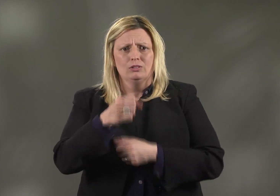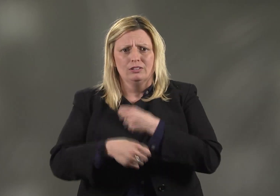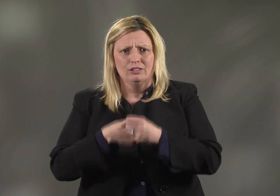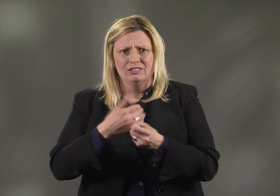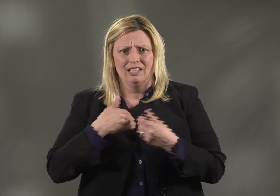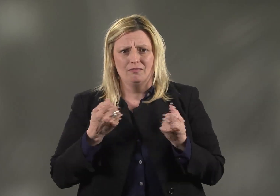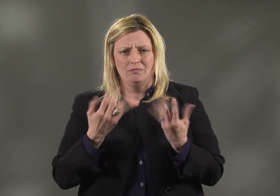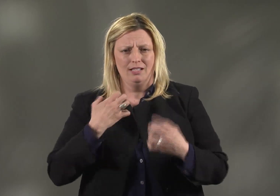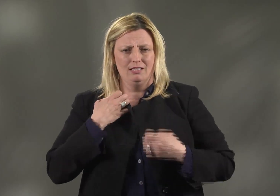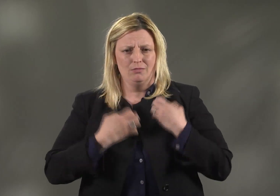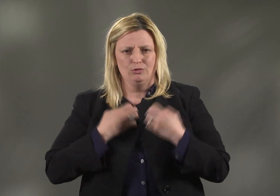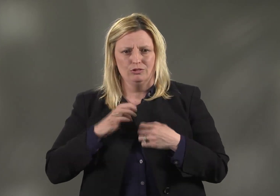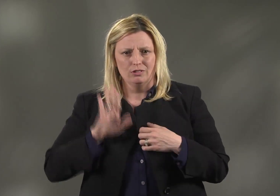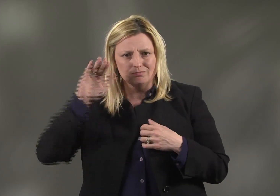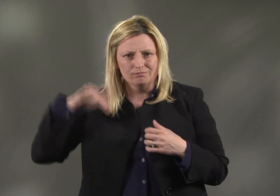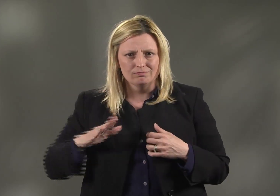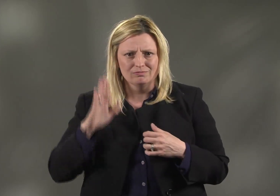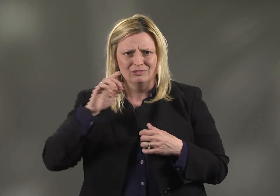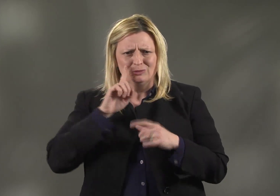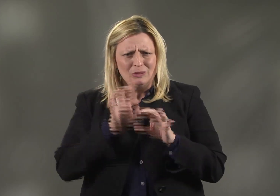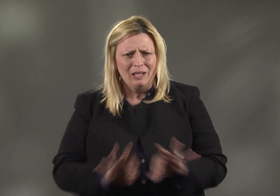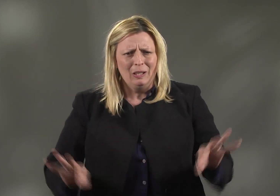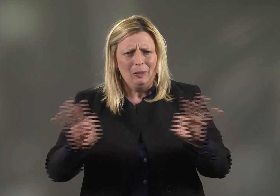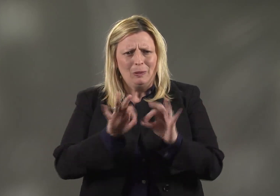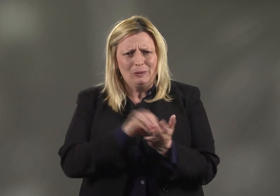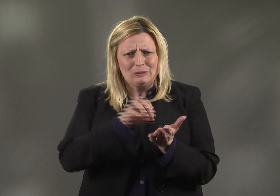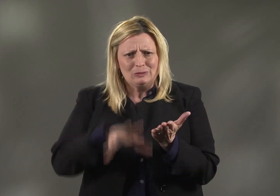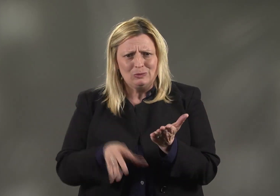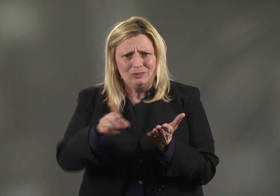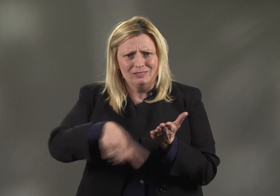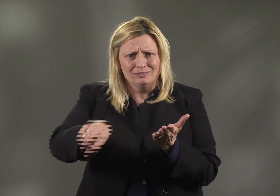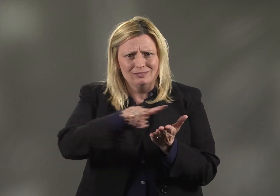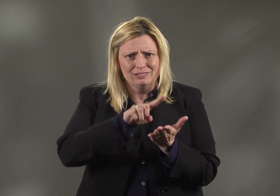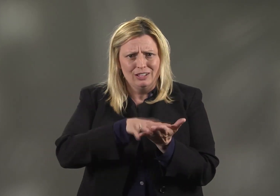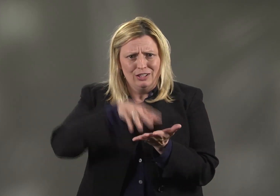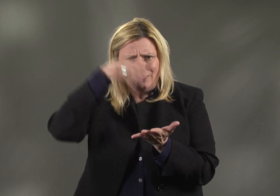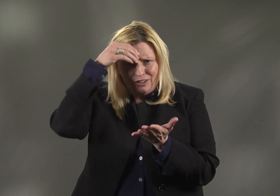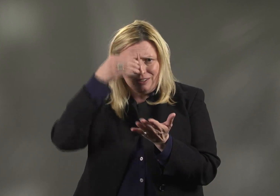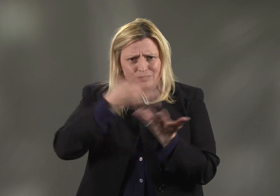Middle school years have many ups and downs and are very important when students are learning